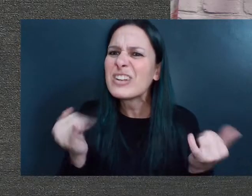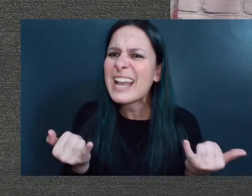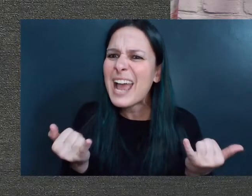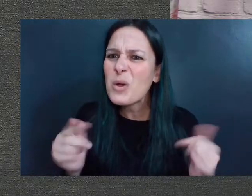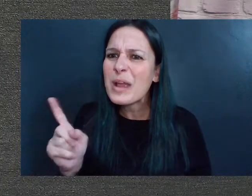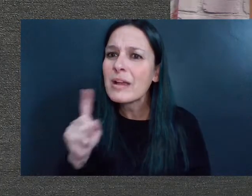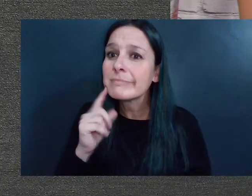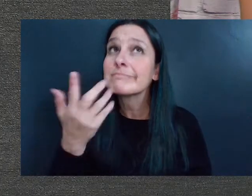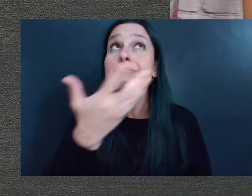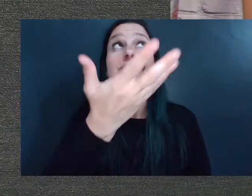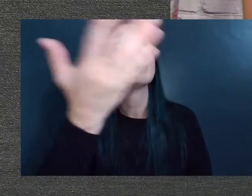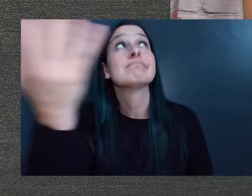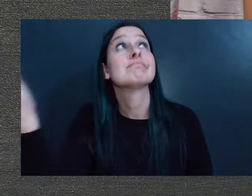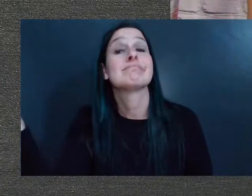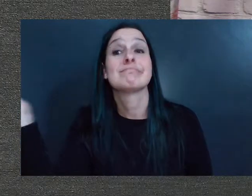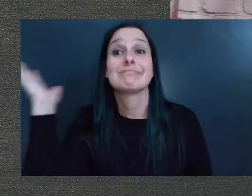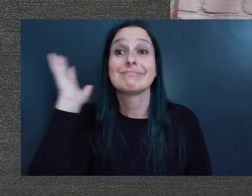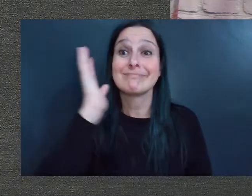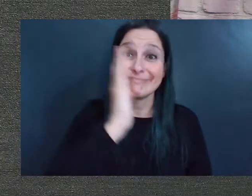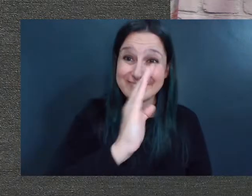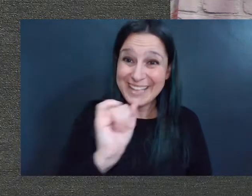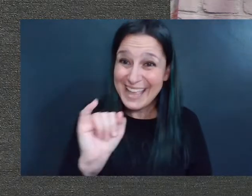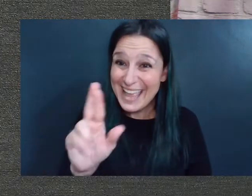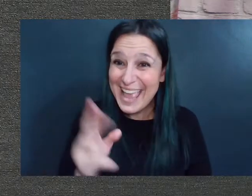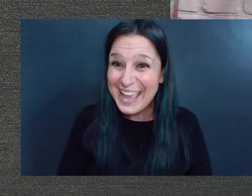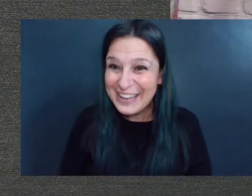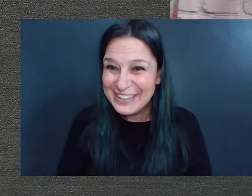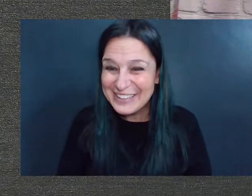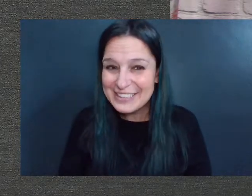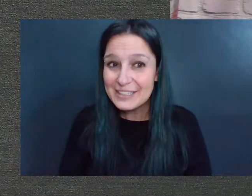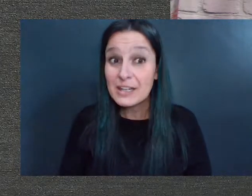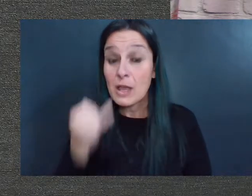It went back all around us. What if I blow it up again?